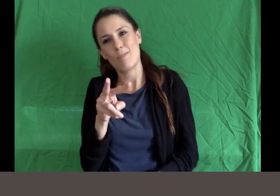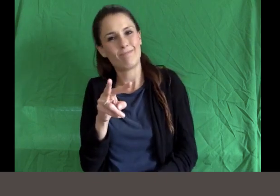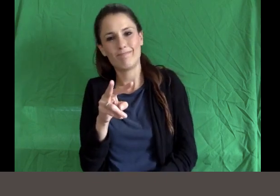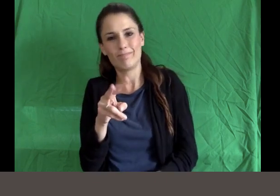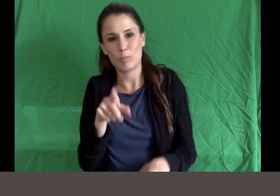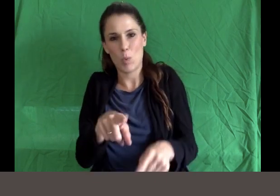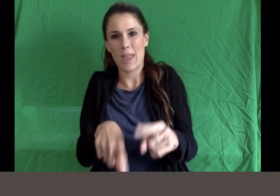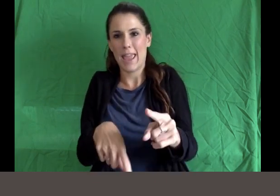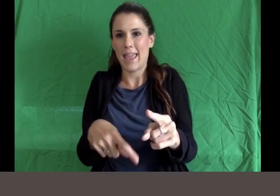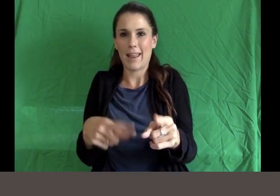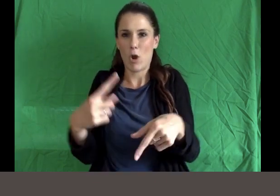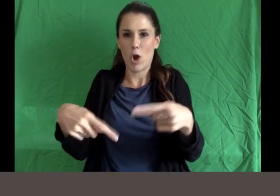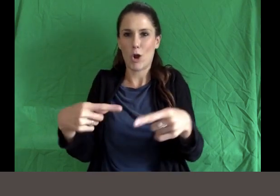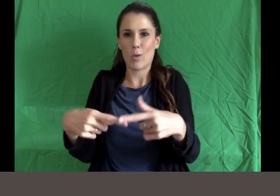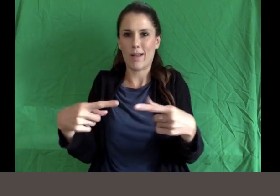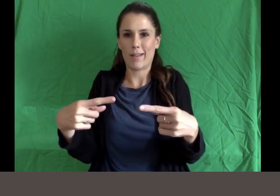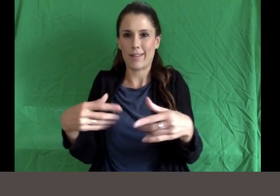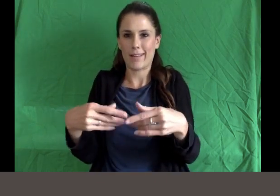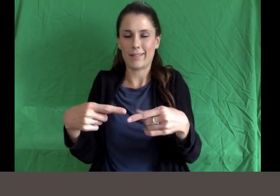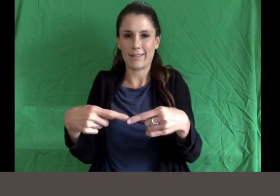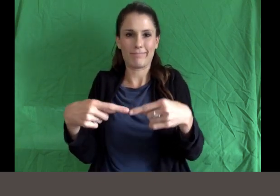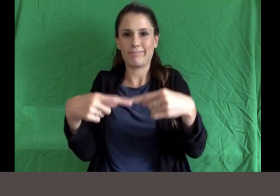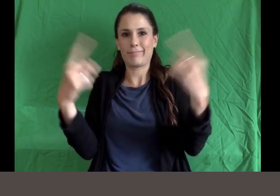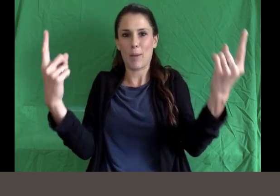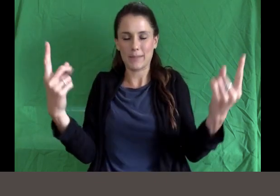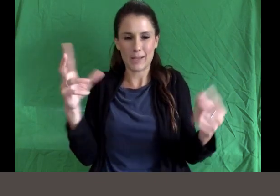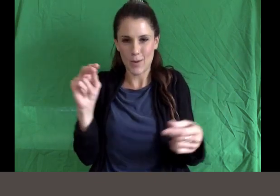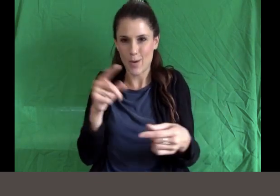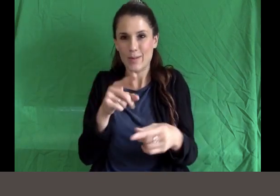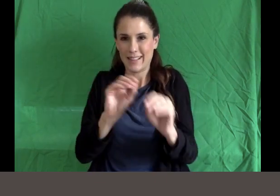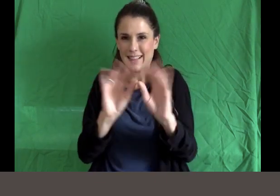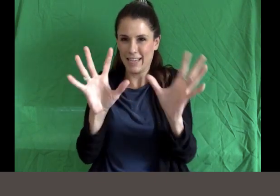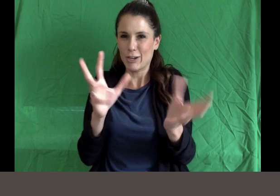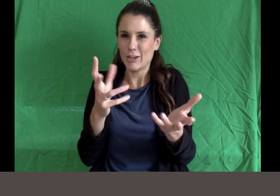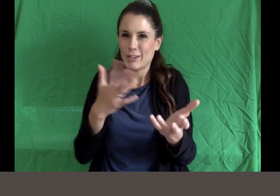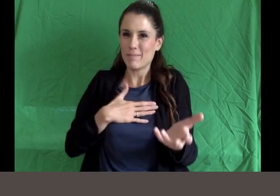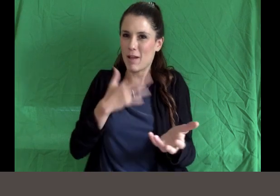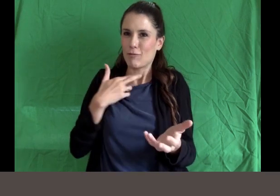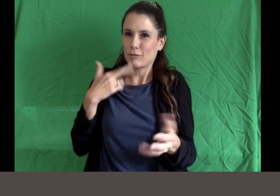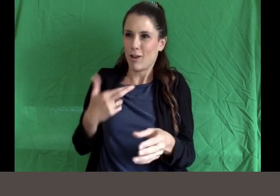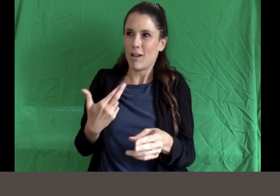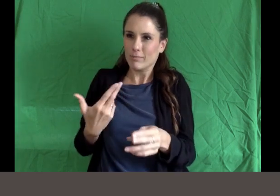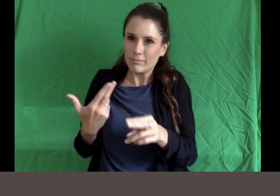clearly visually communicated this point that my restaurant is getting more and more customers as